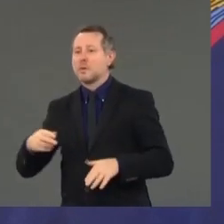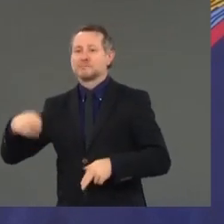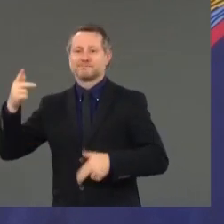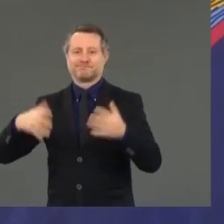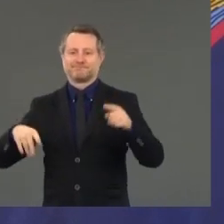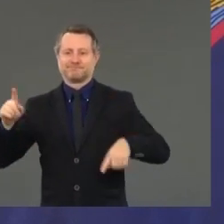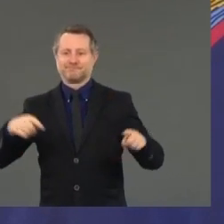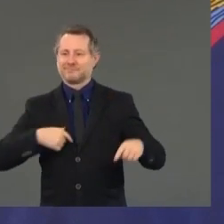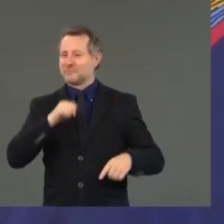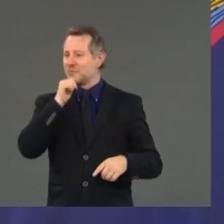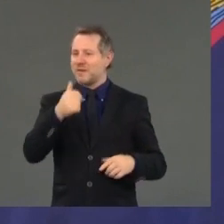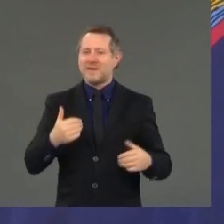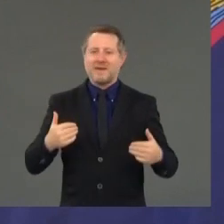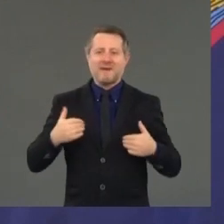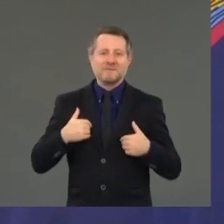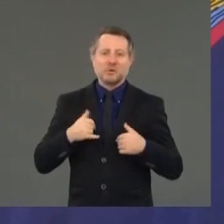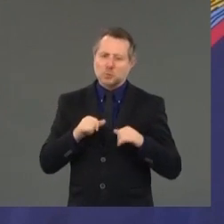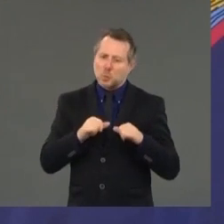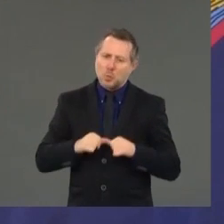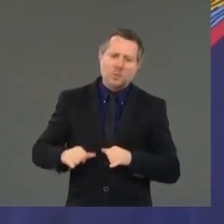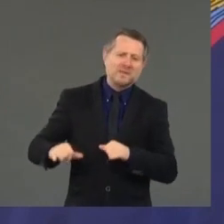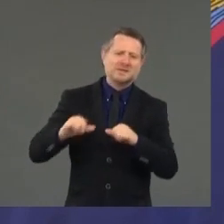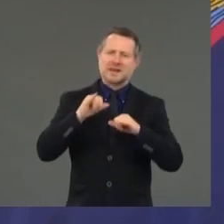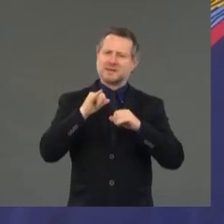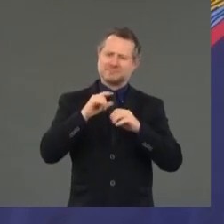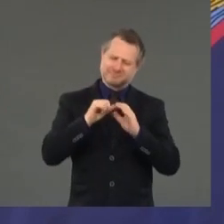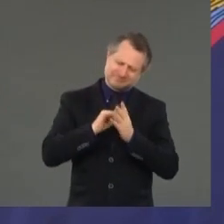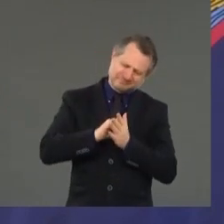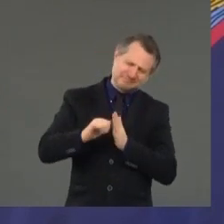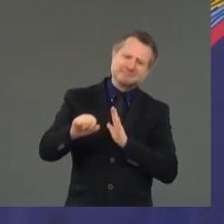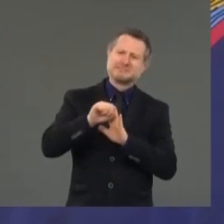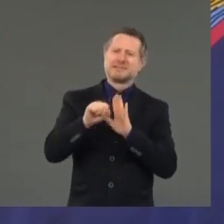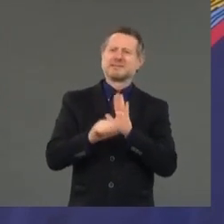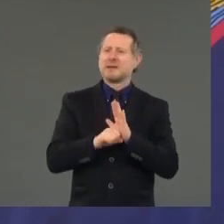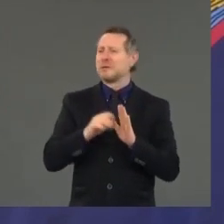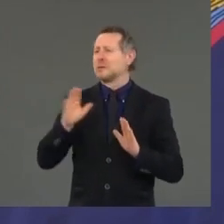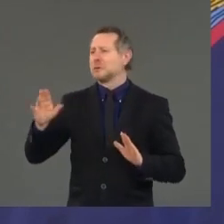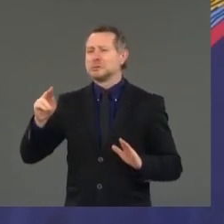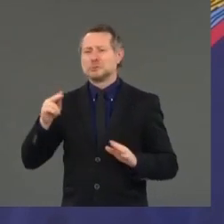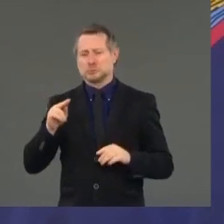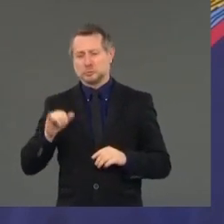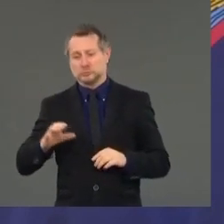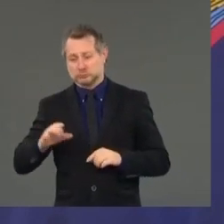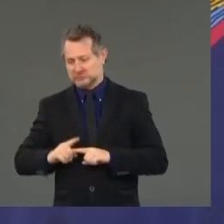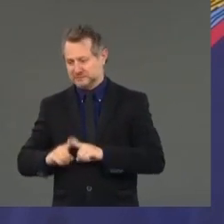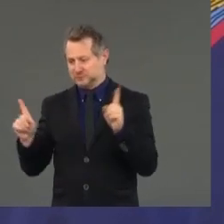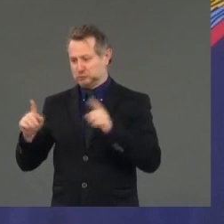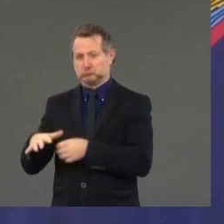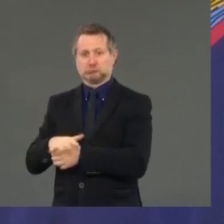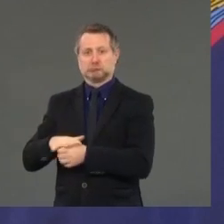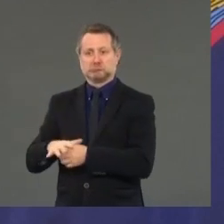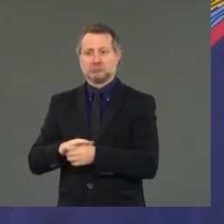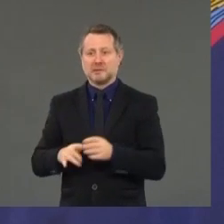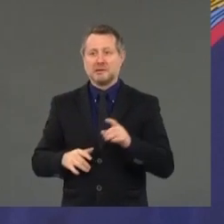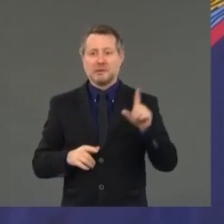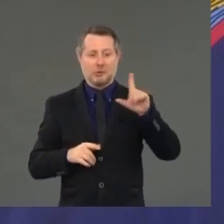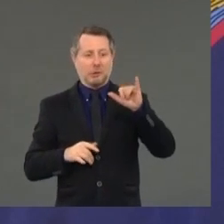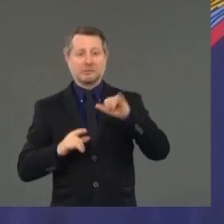YOU KNOW, WE DON'T HAVE